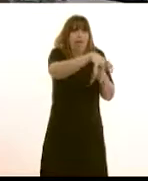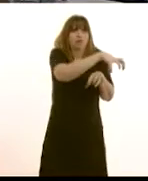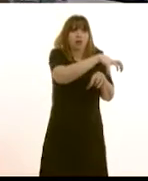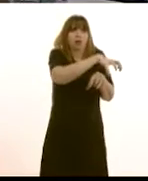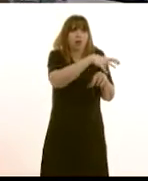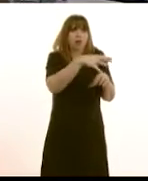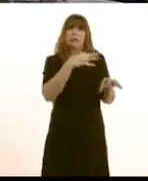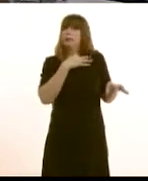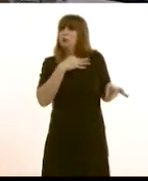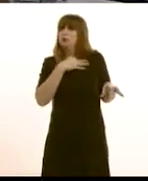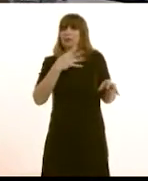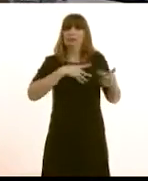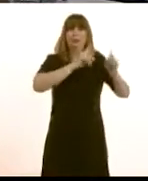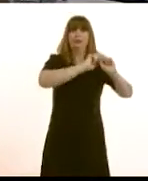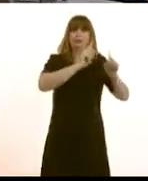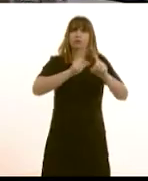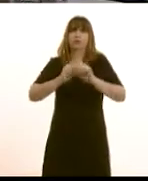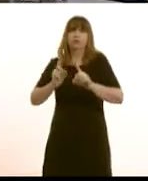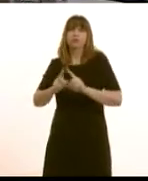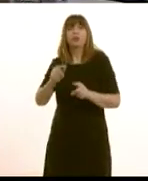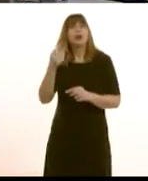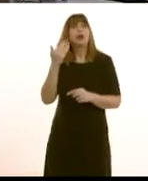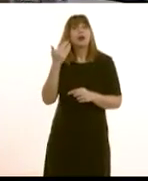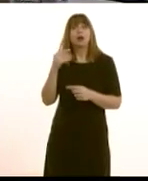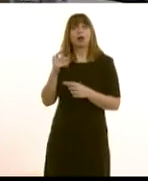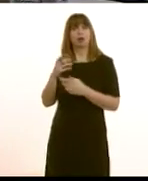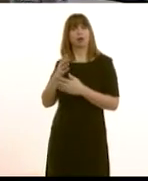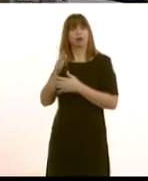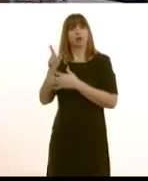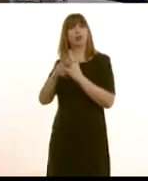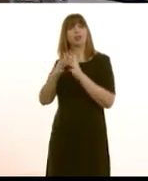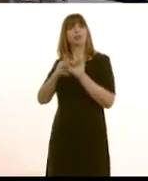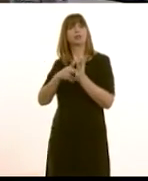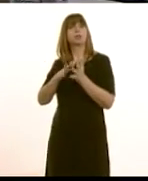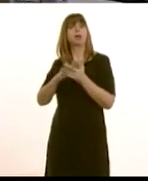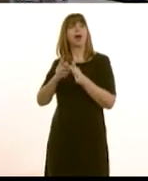himself, when on the ëJason Mohammadí programme last week, said that there are many parts